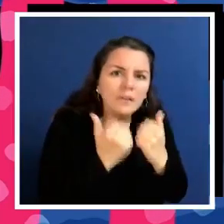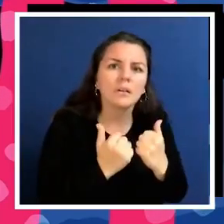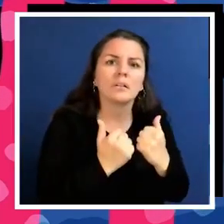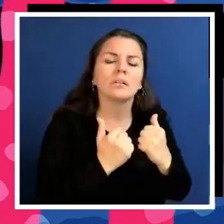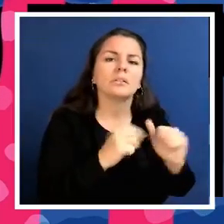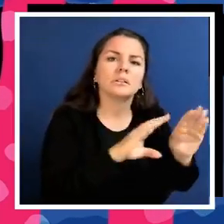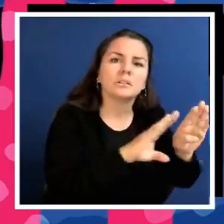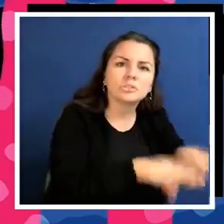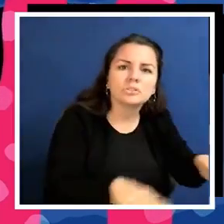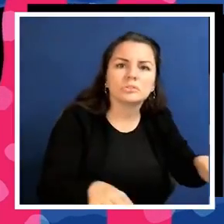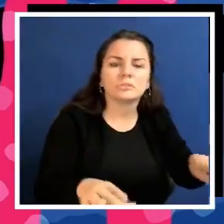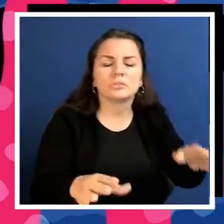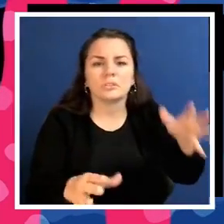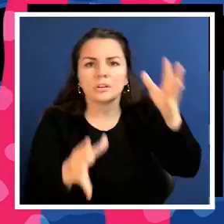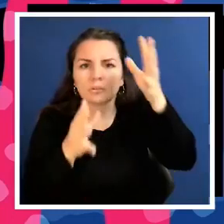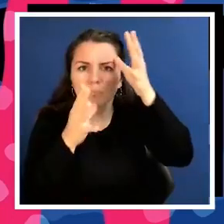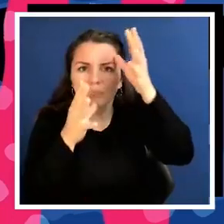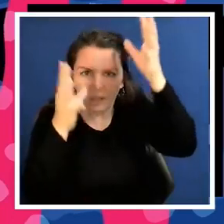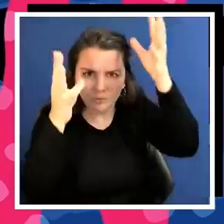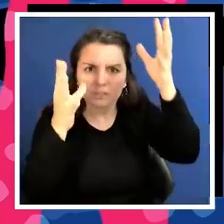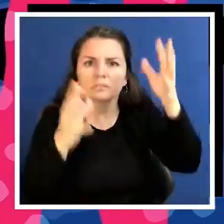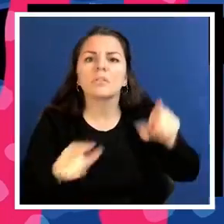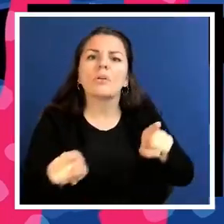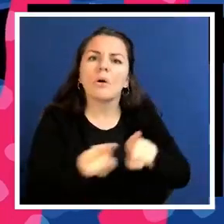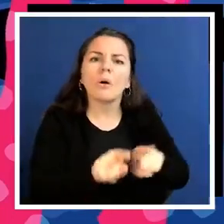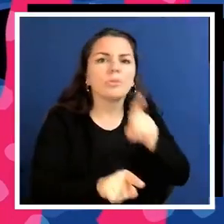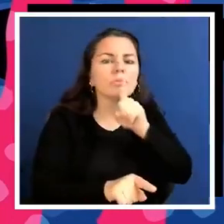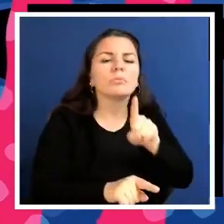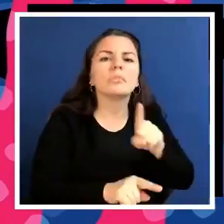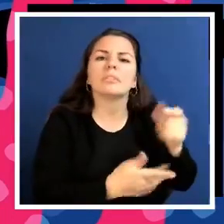CHILDREN?